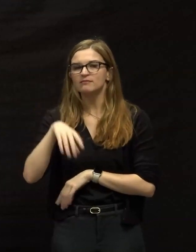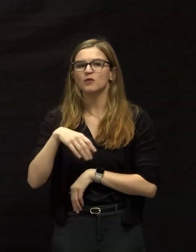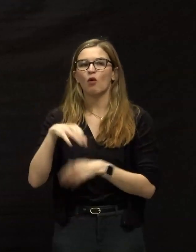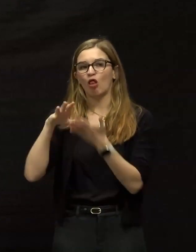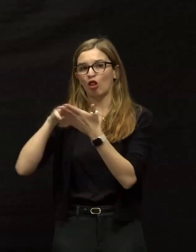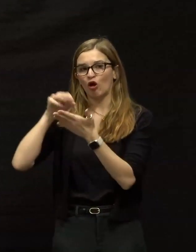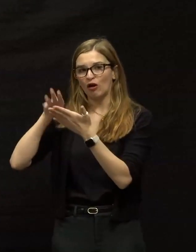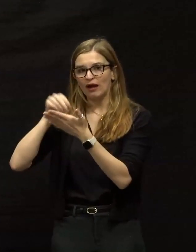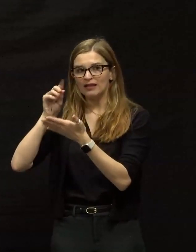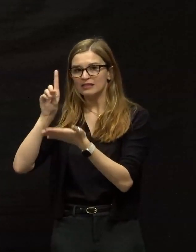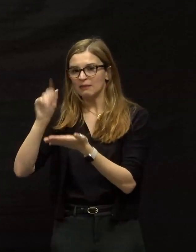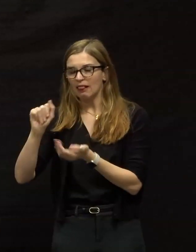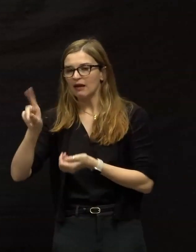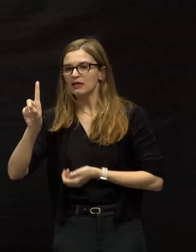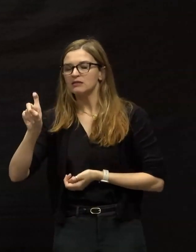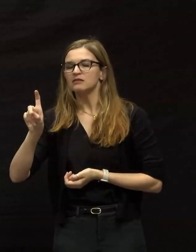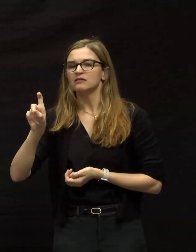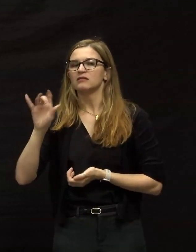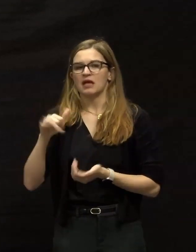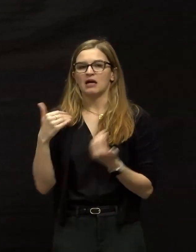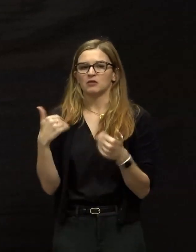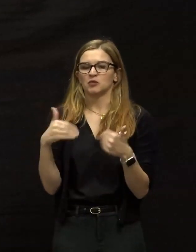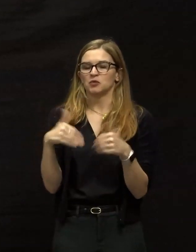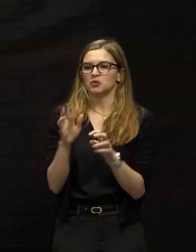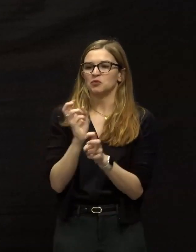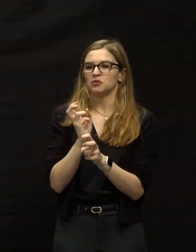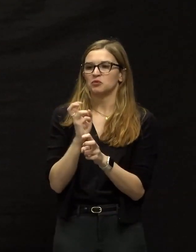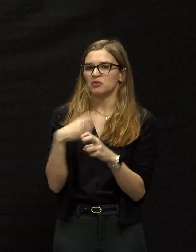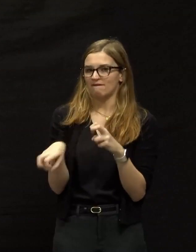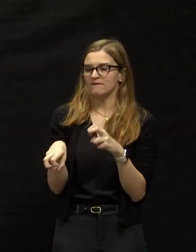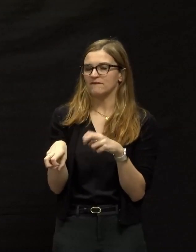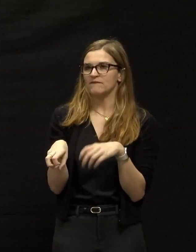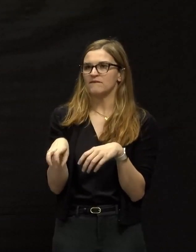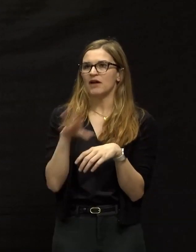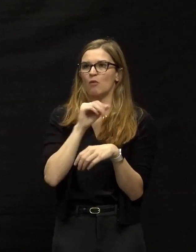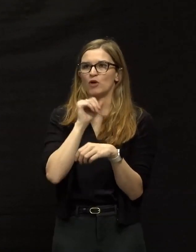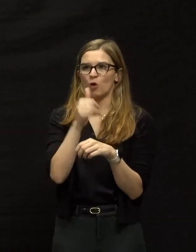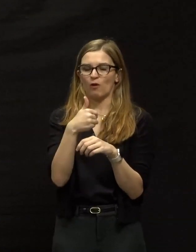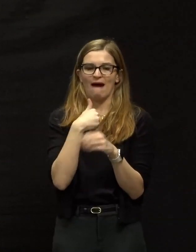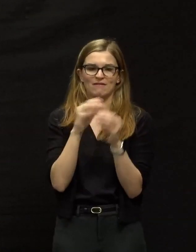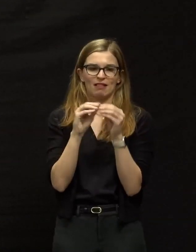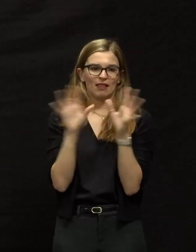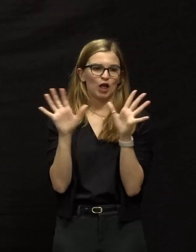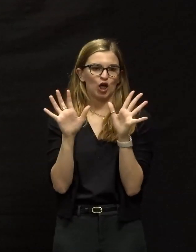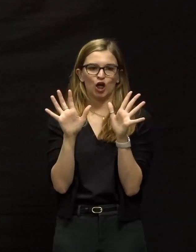is this an autism type of a situation or language deprivation? And so this can be really challenging to decipher.